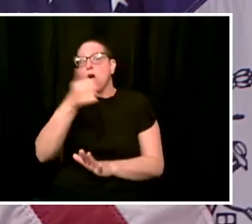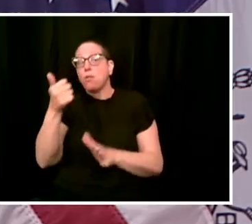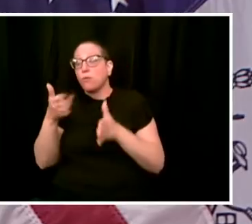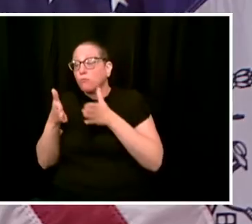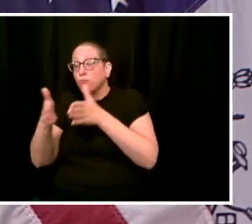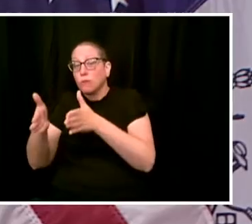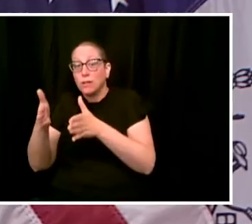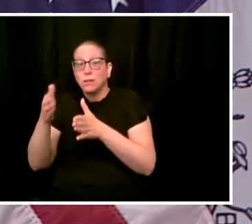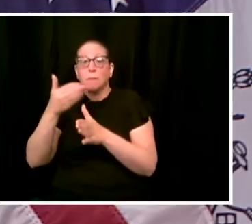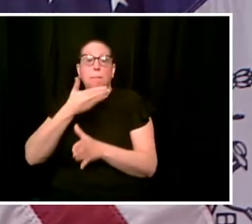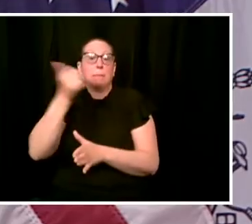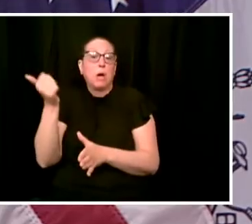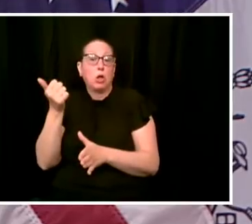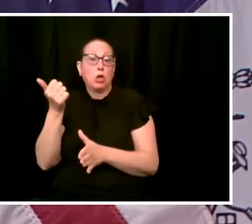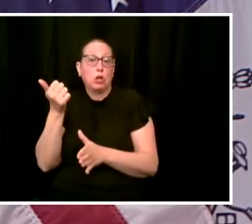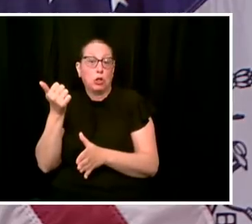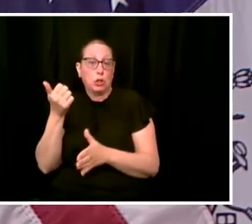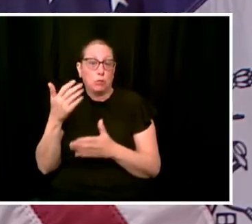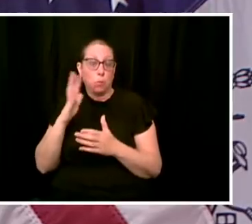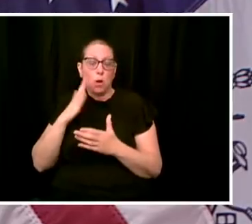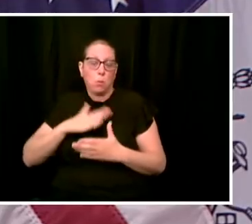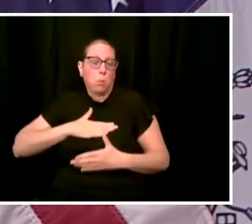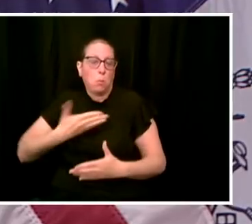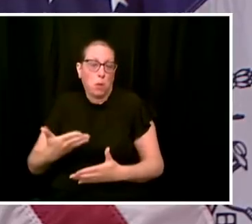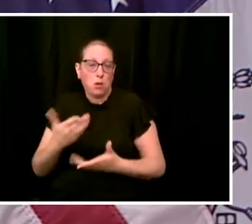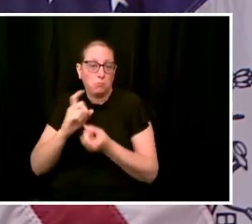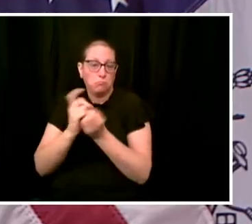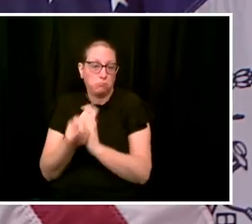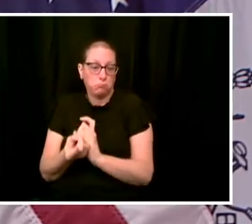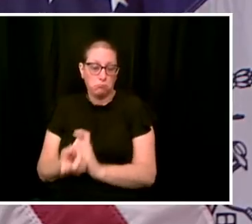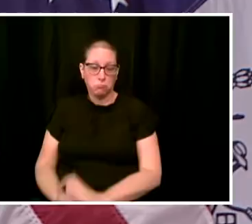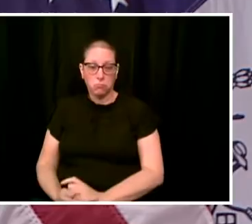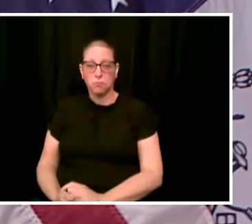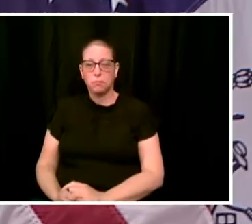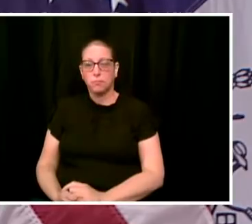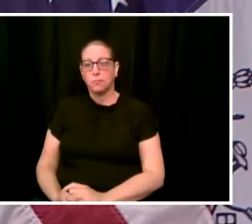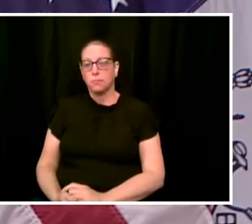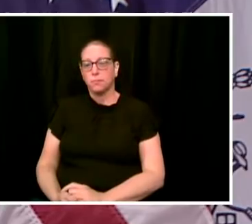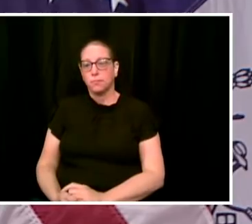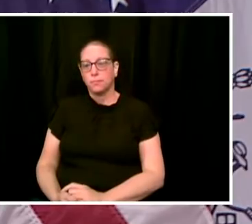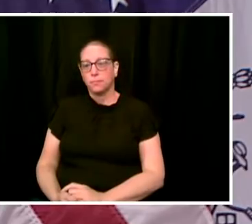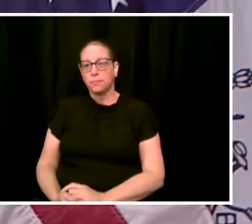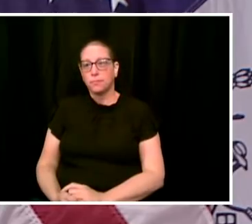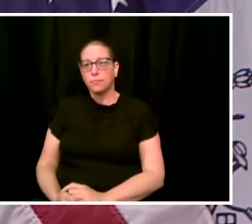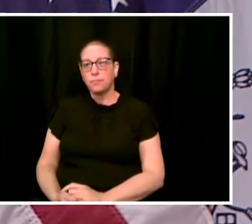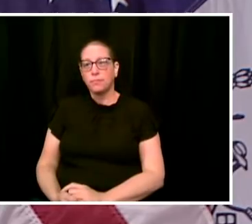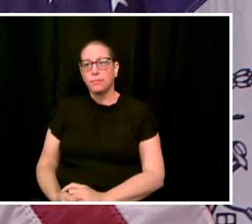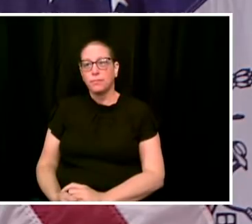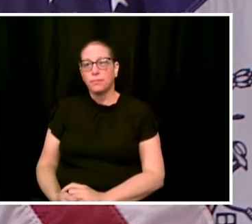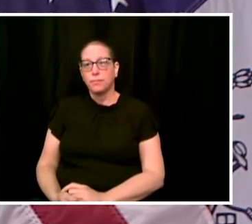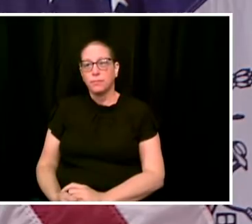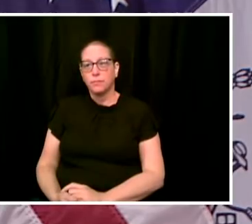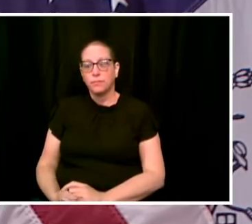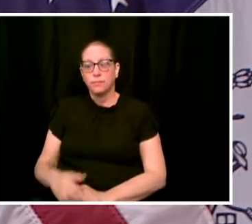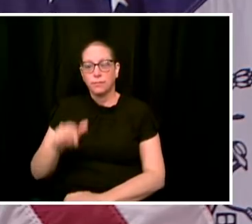ALTERNATIVE. DEFINILY CONCERNED ABOUT THE SMALL BUSINESSES. SO WE'LL ASSESS IT OV T AH AN AEO